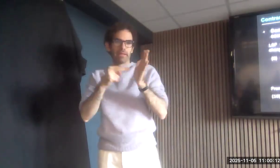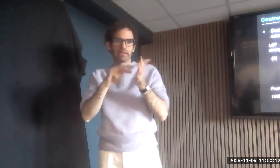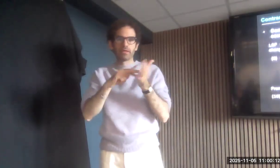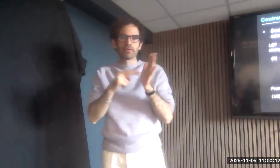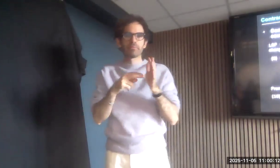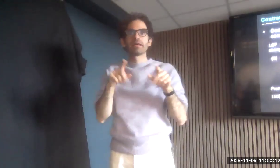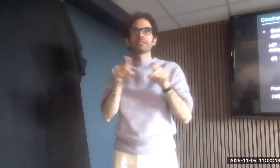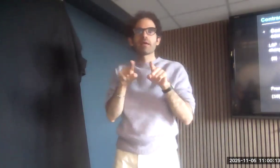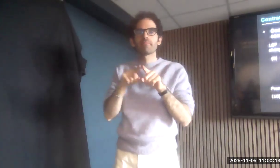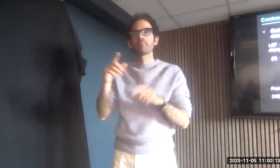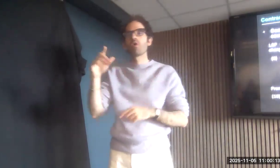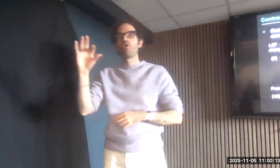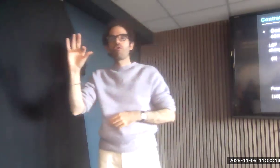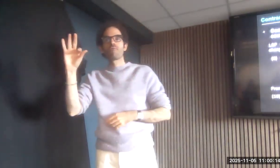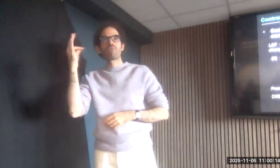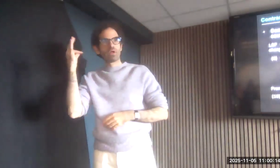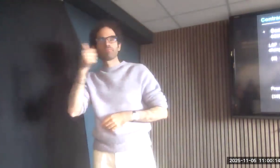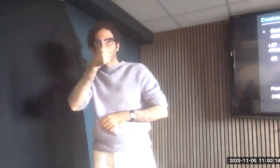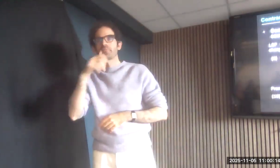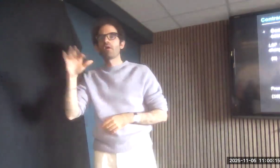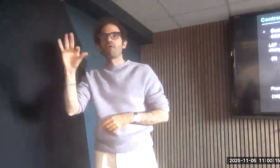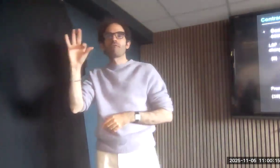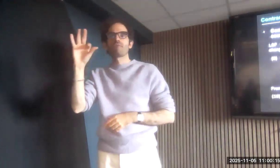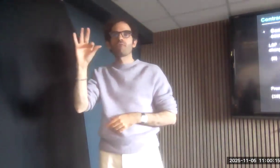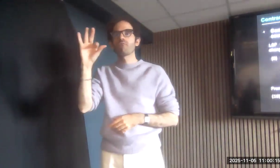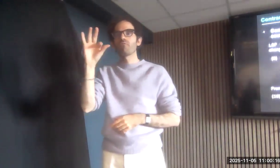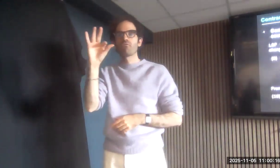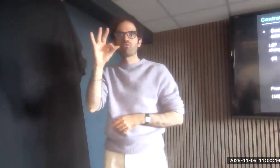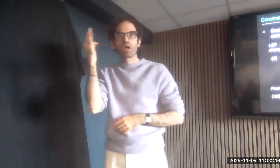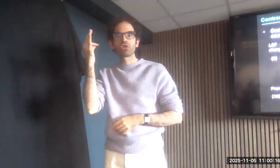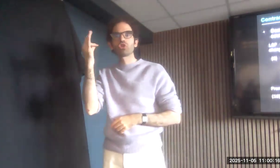So now I'm going to be focusing a little bit on the semantics OF spoken French and